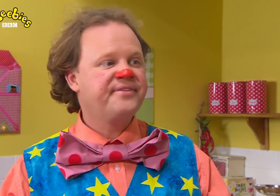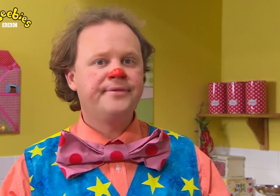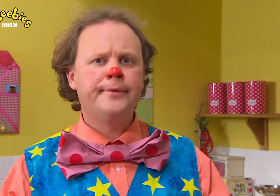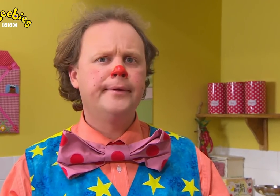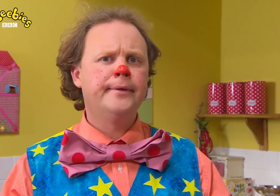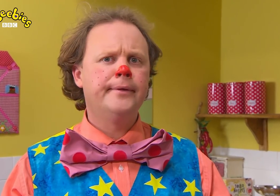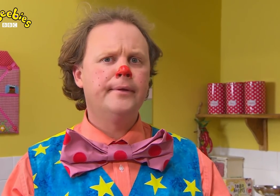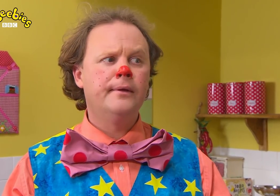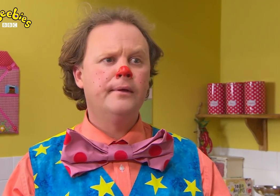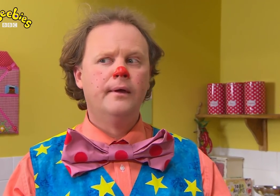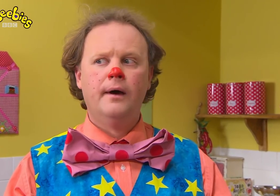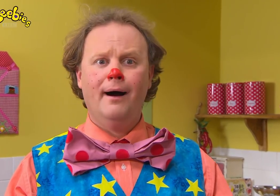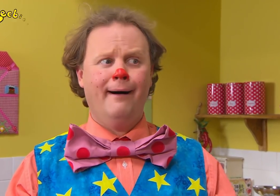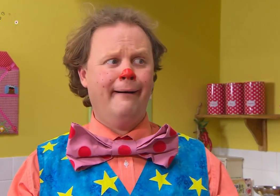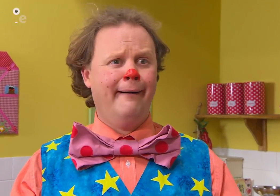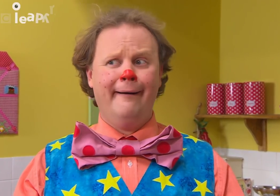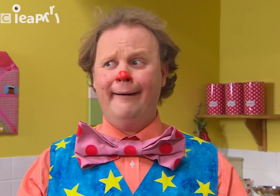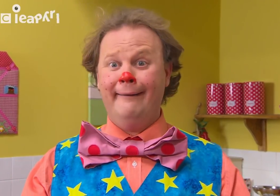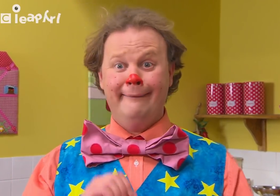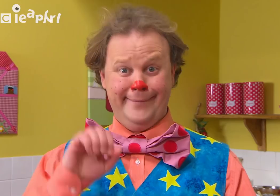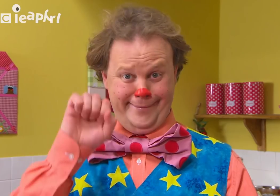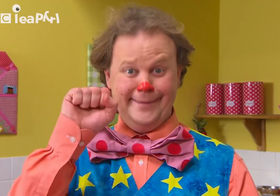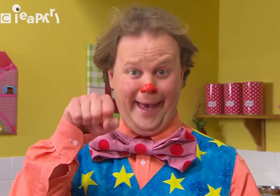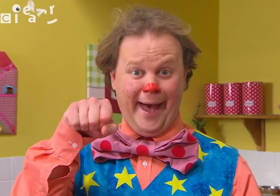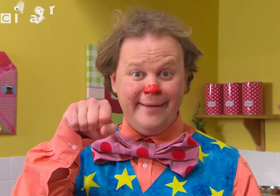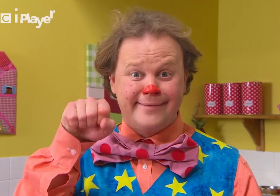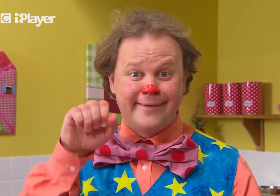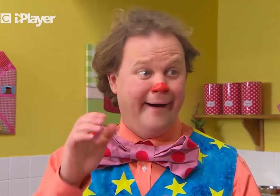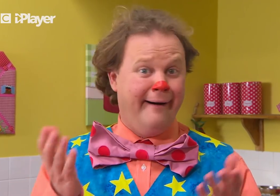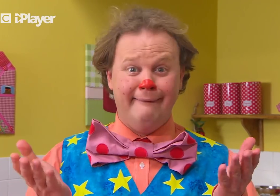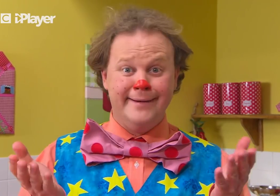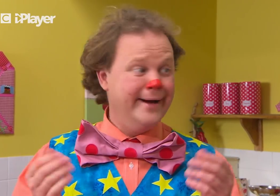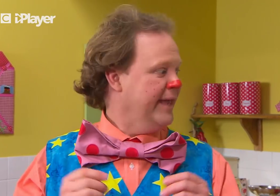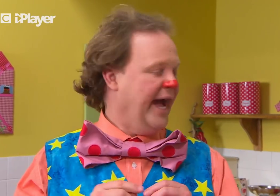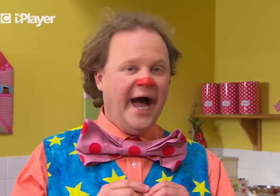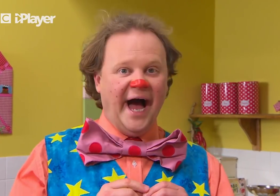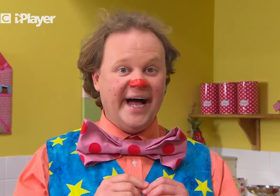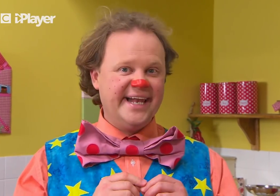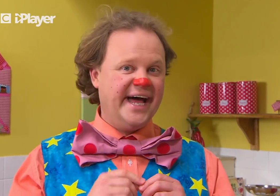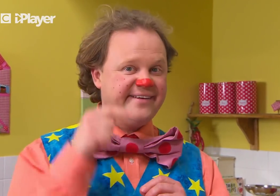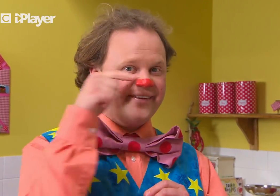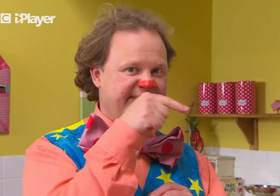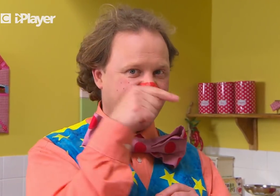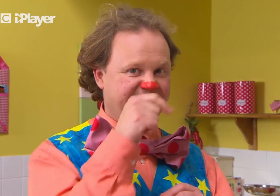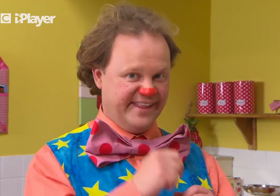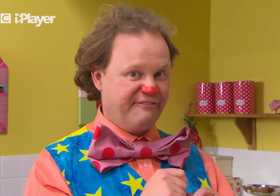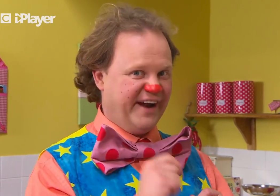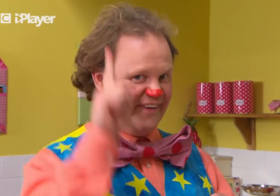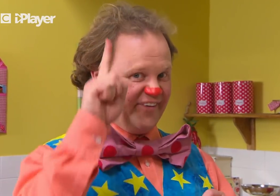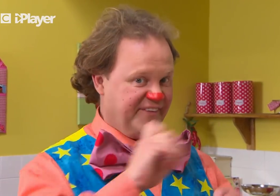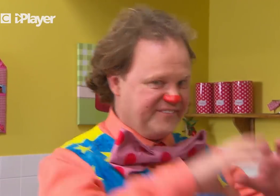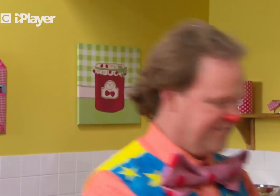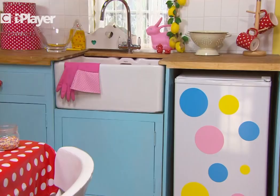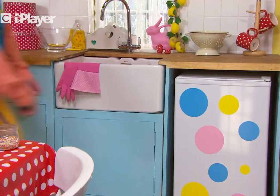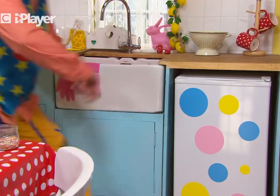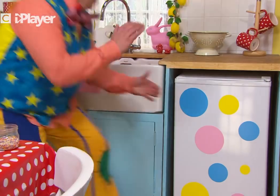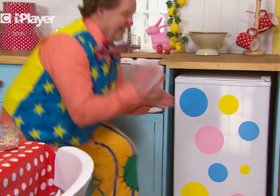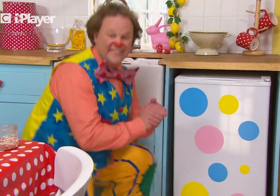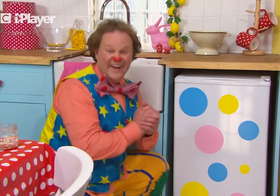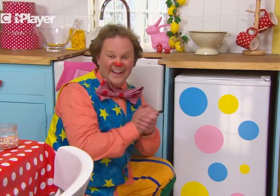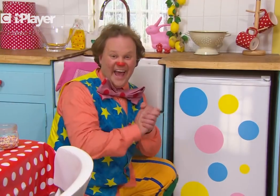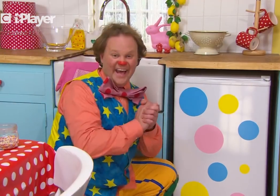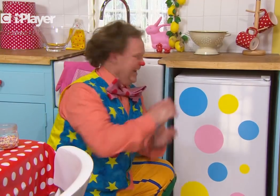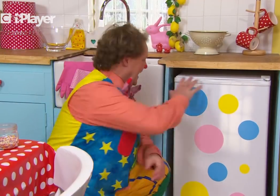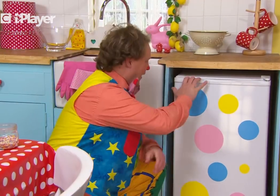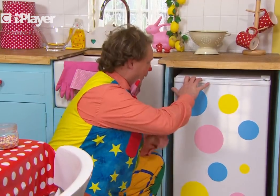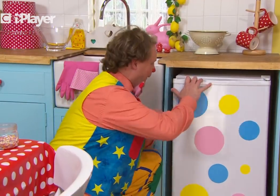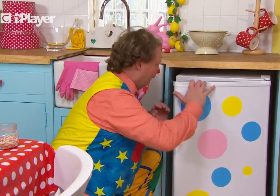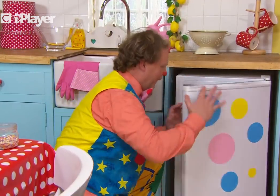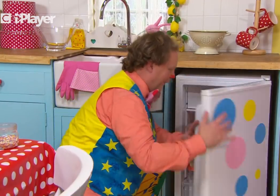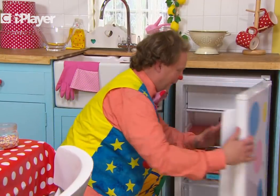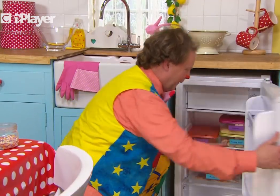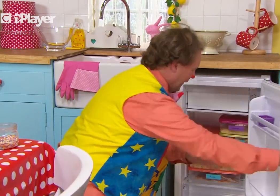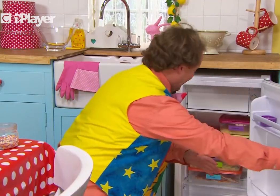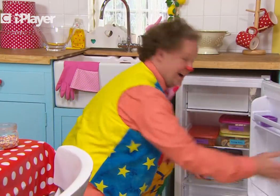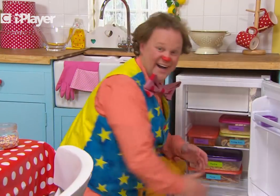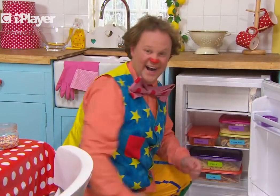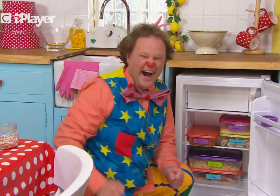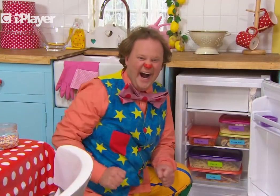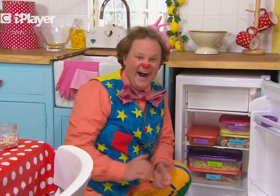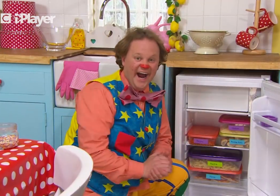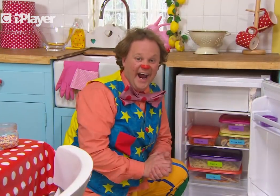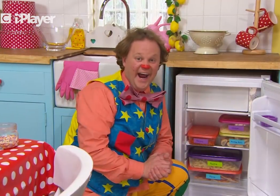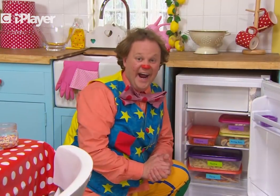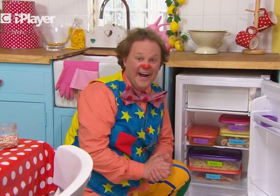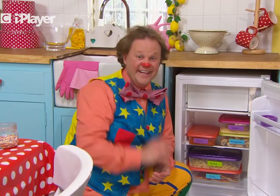make a try for mr tumble yes i'll just see what's in the fridge right then is there any jelly left